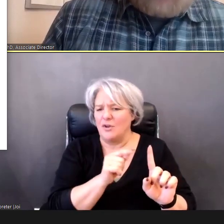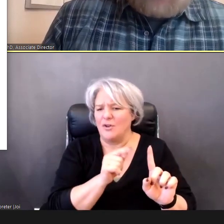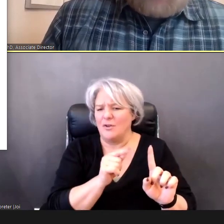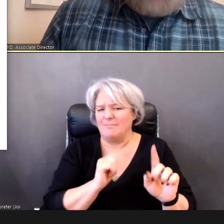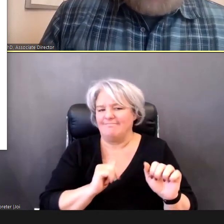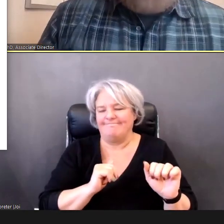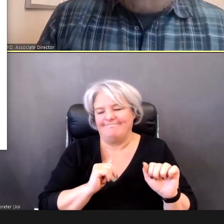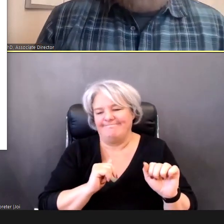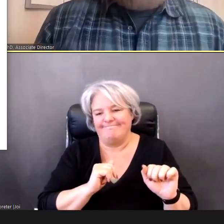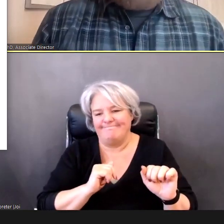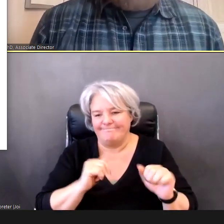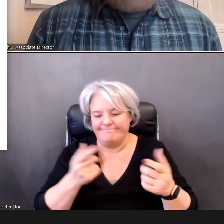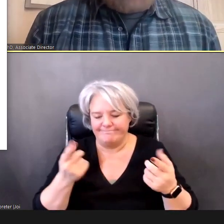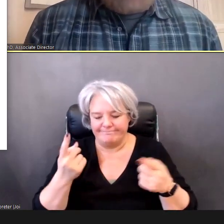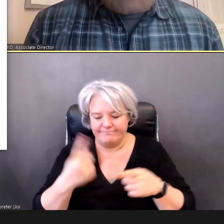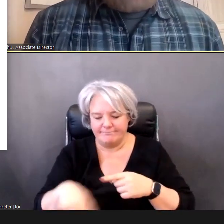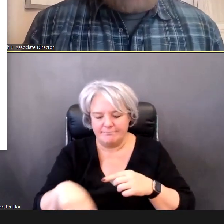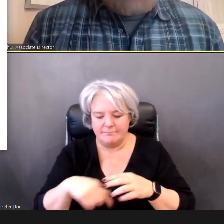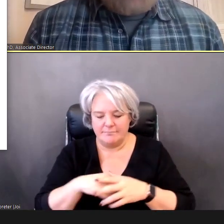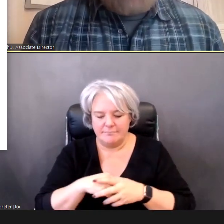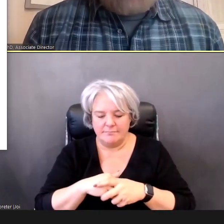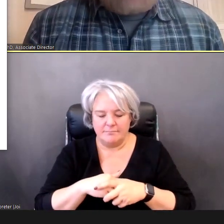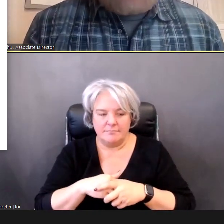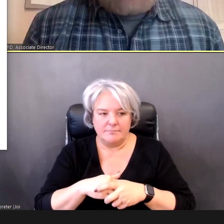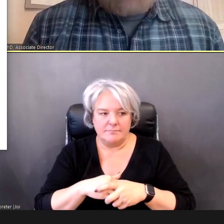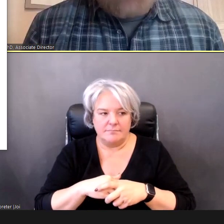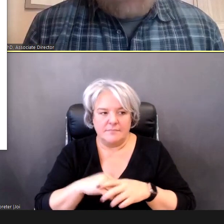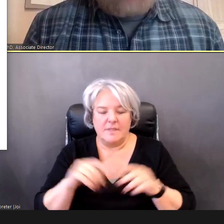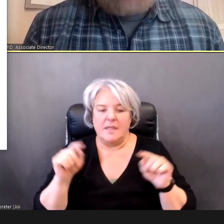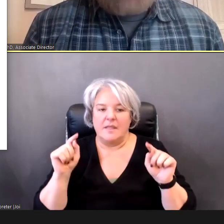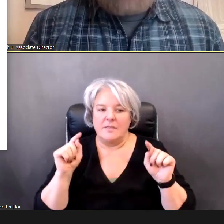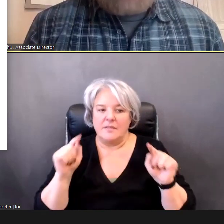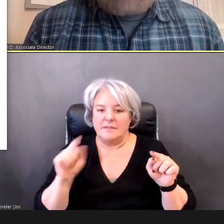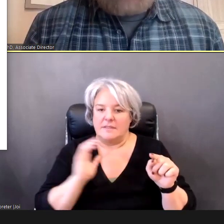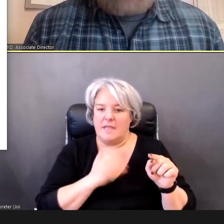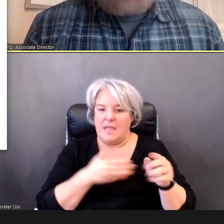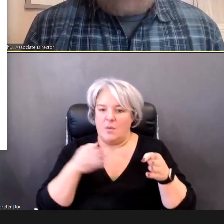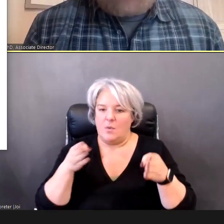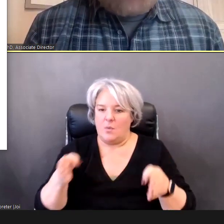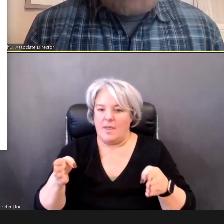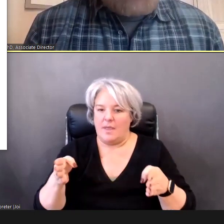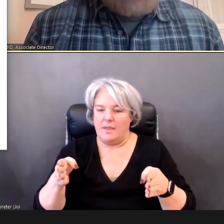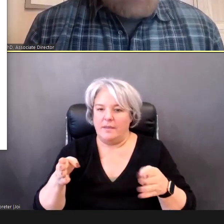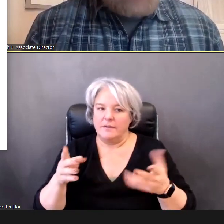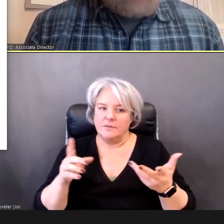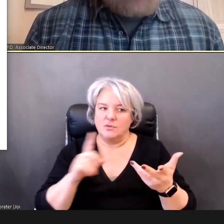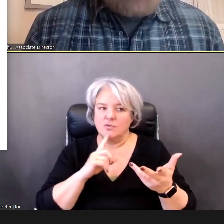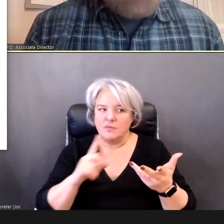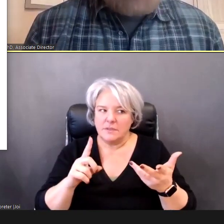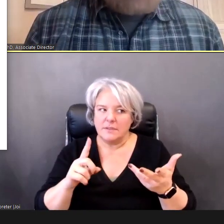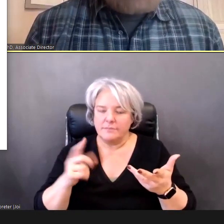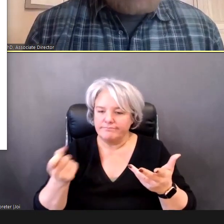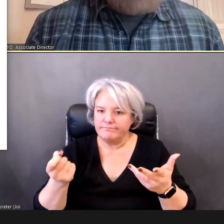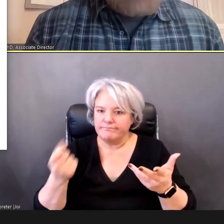that um so this is our way to really get